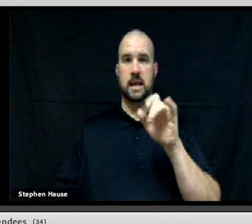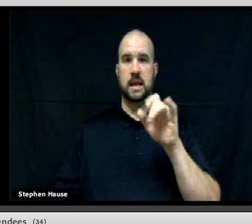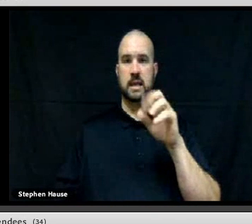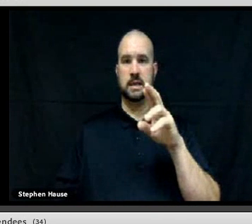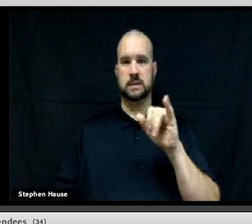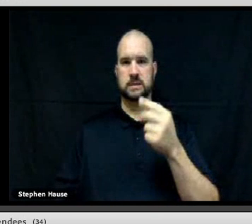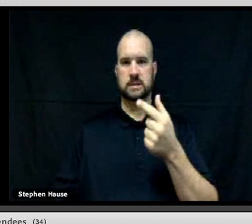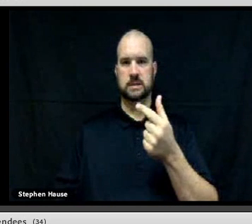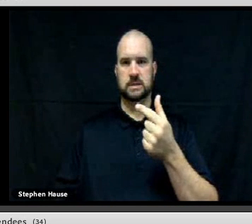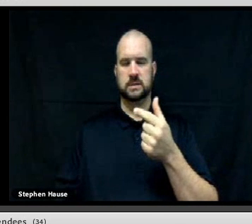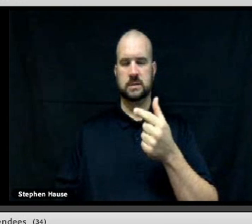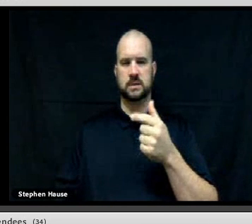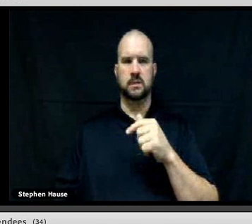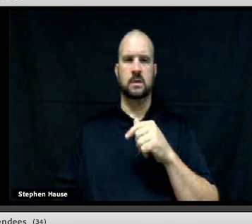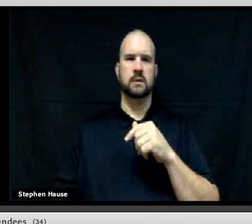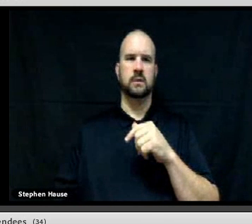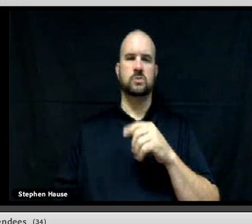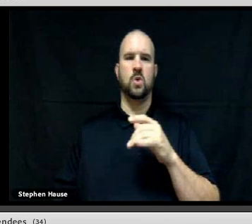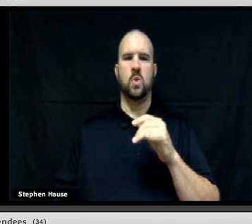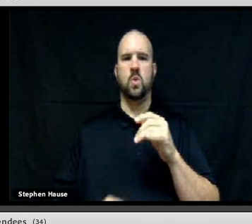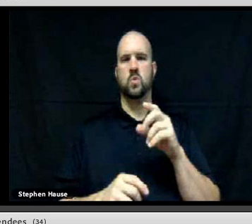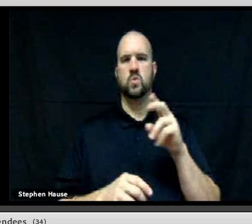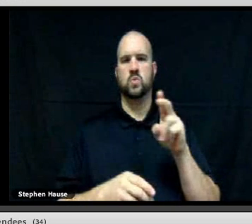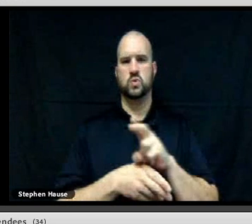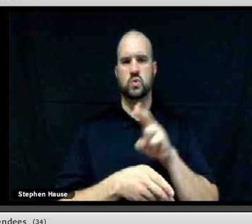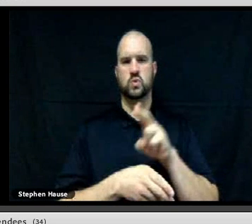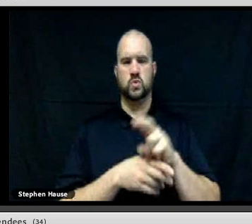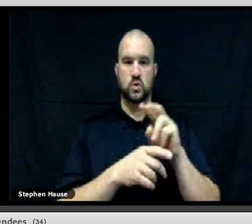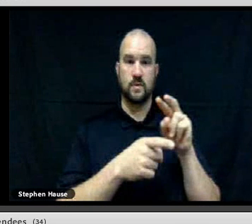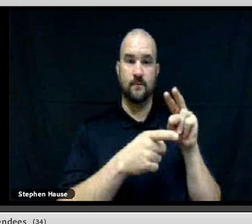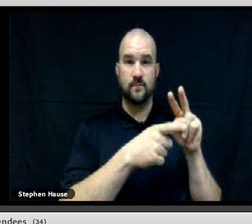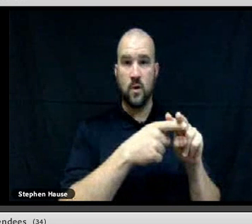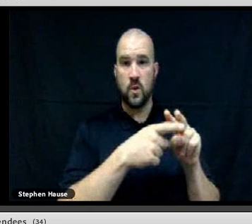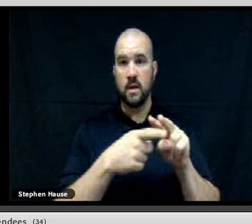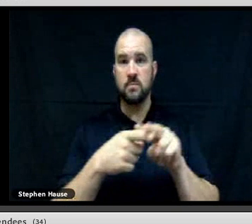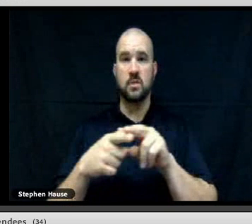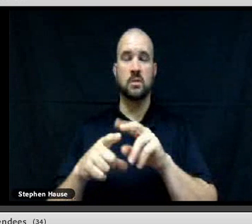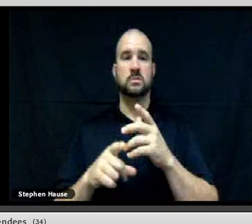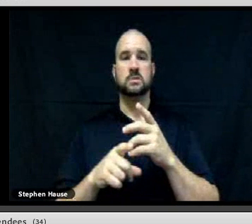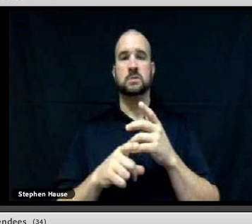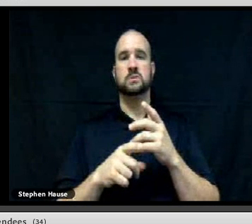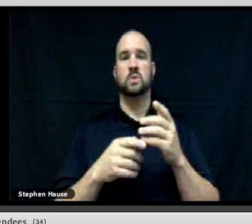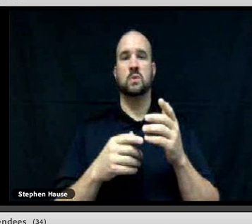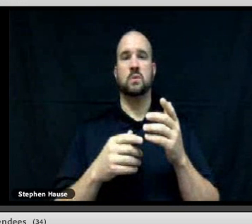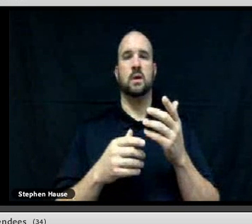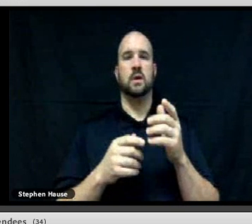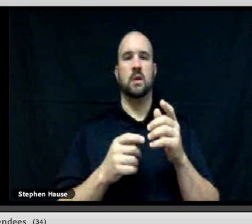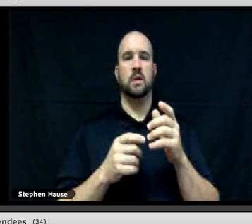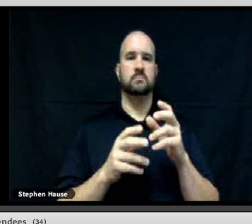uh, in subject terms, uh, whenever possible. Um, and if a controlled vocabulary